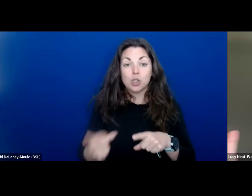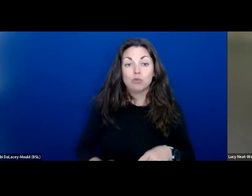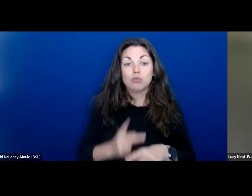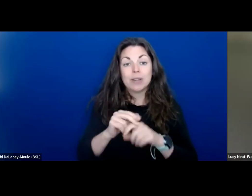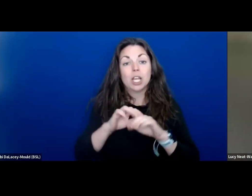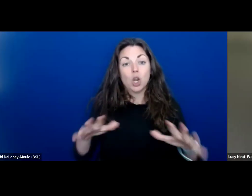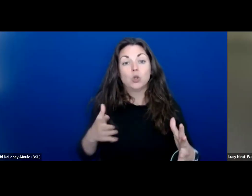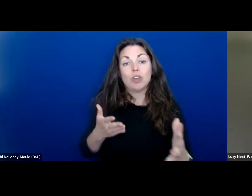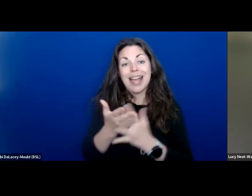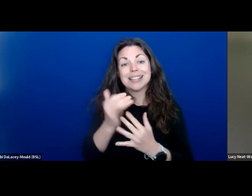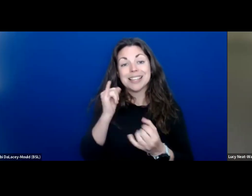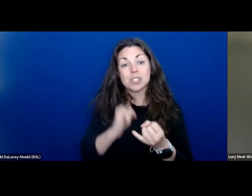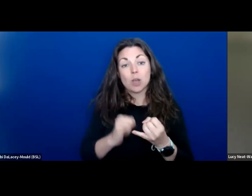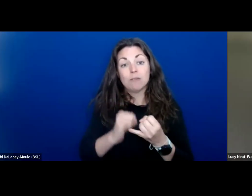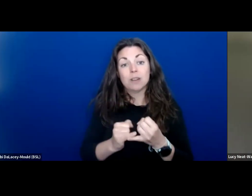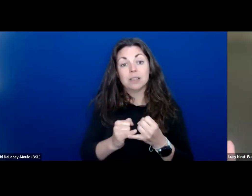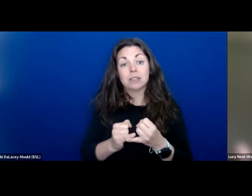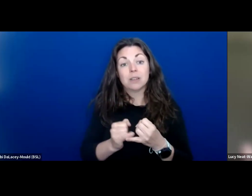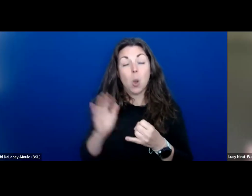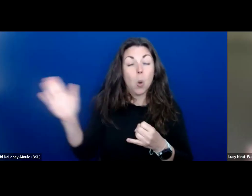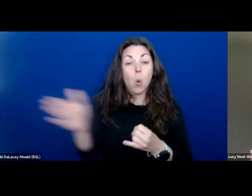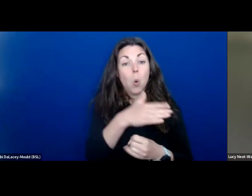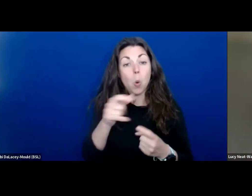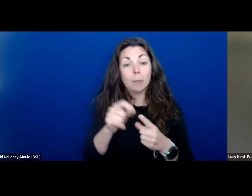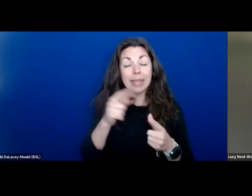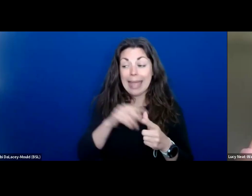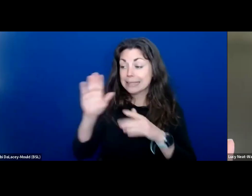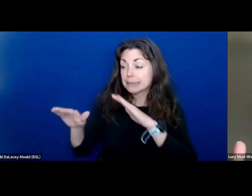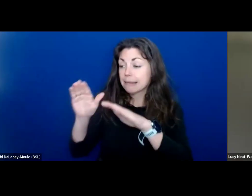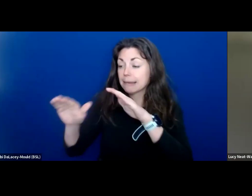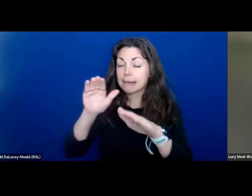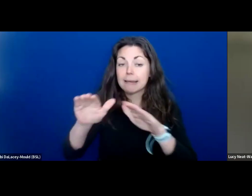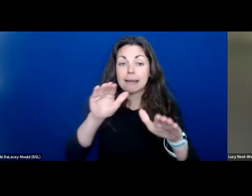asked all the PAs that we knew to put out an advert across the